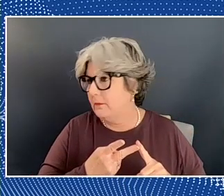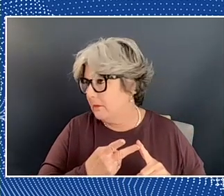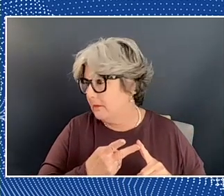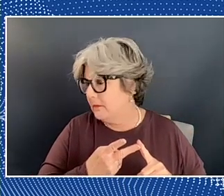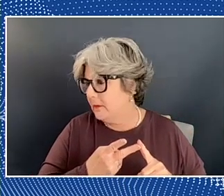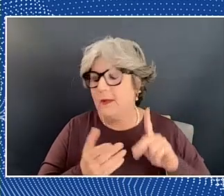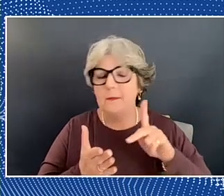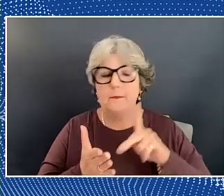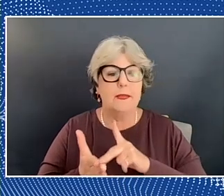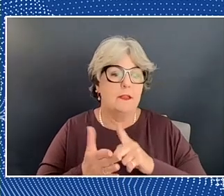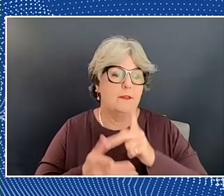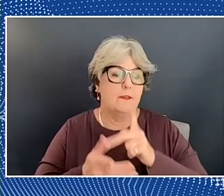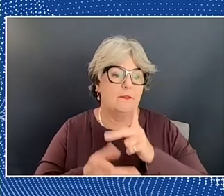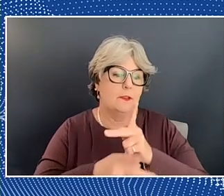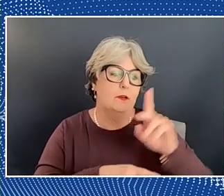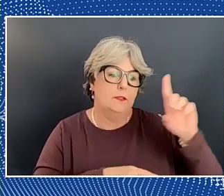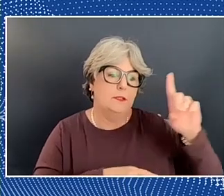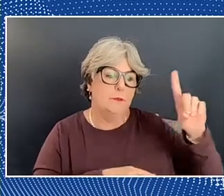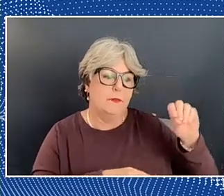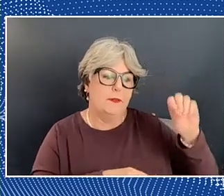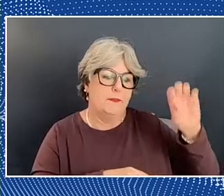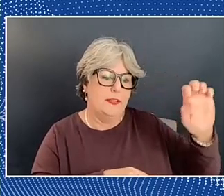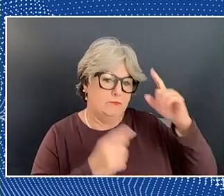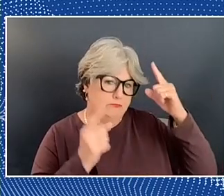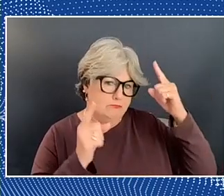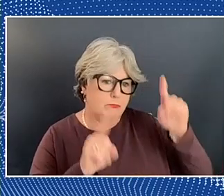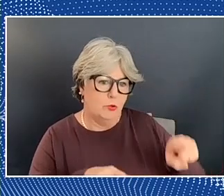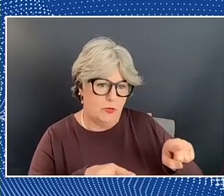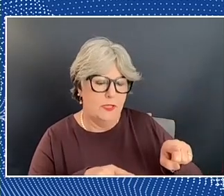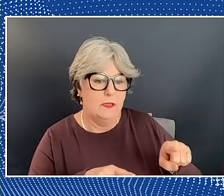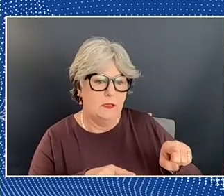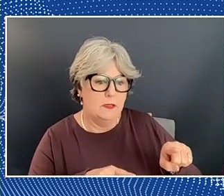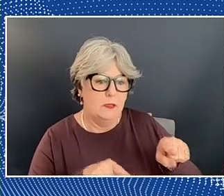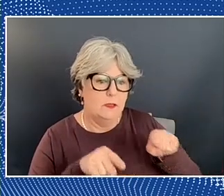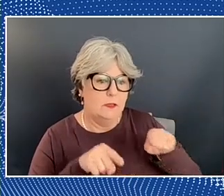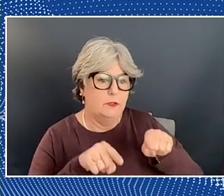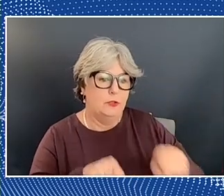Department of Education would agree that during this five-year period or the next